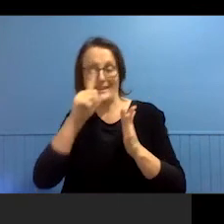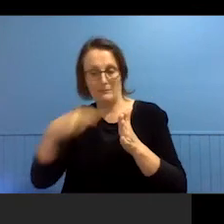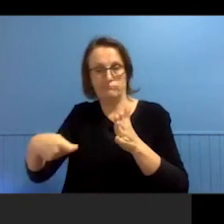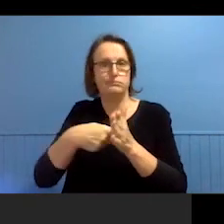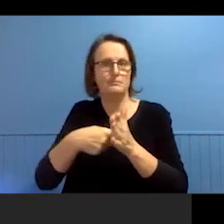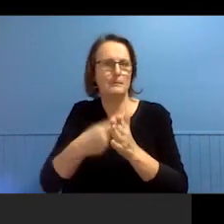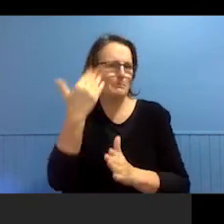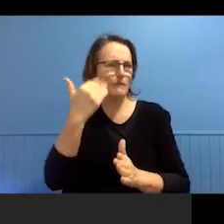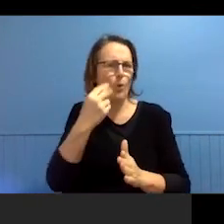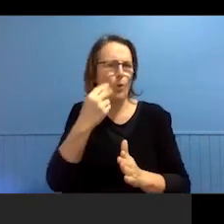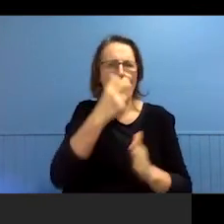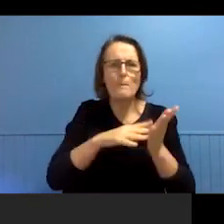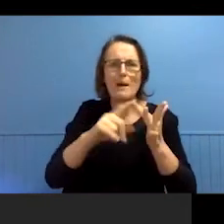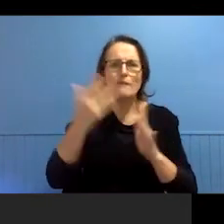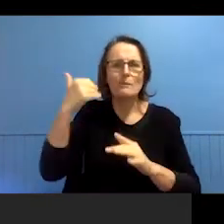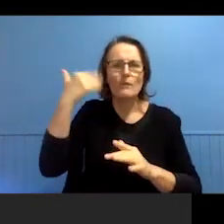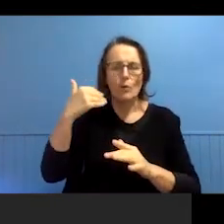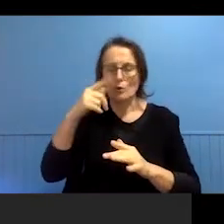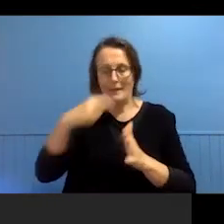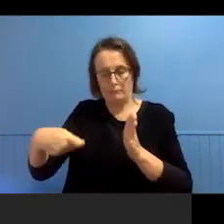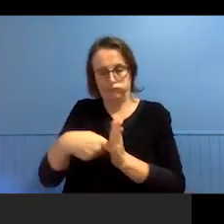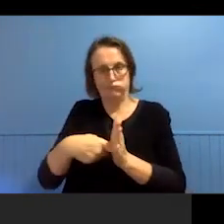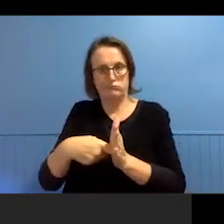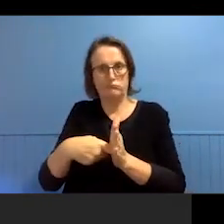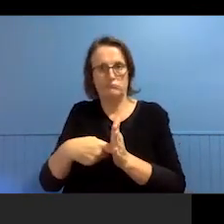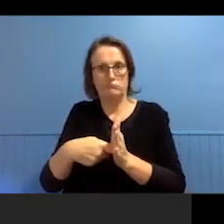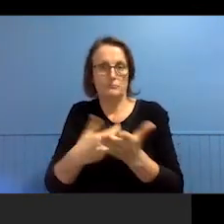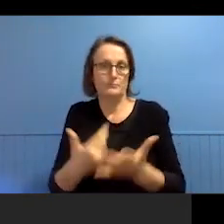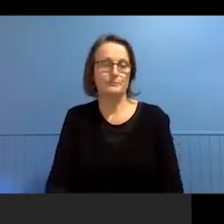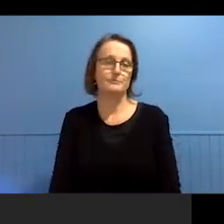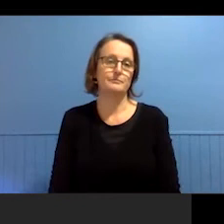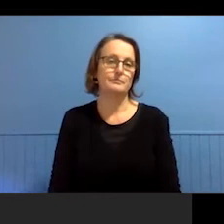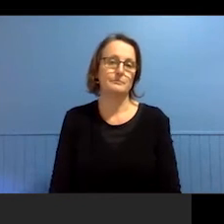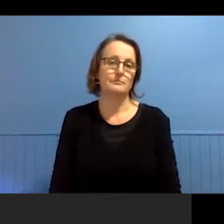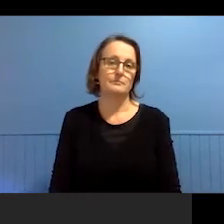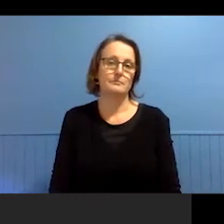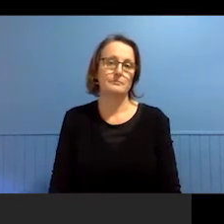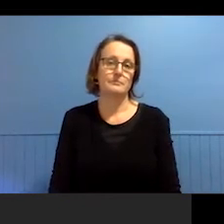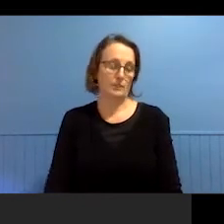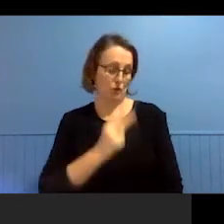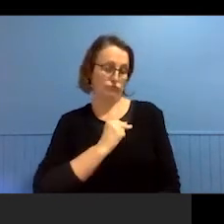previously on the screen there, and this can plug directly into the small pack as well which will let you clip on to the mic on to your